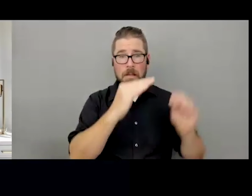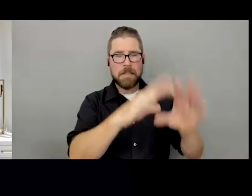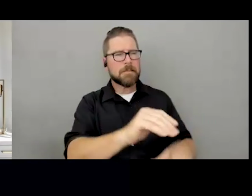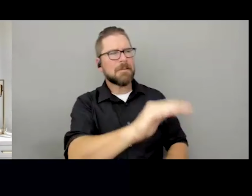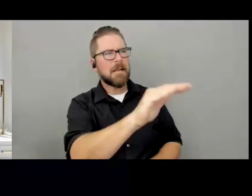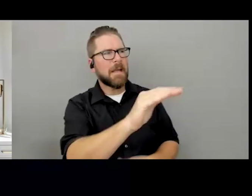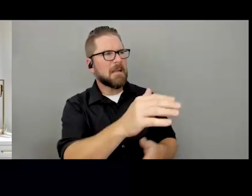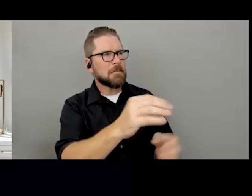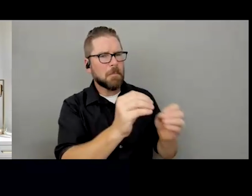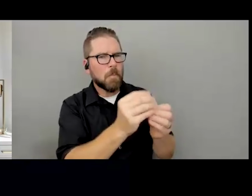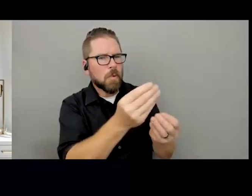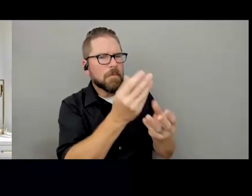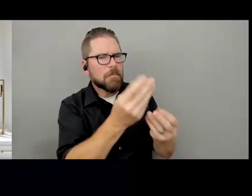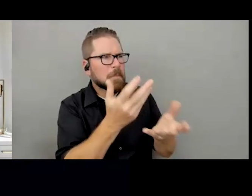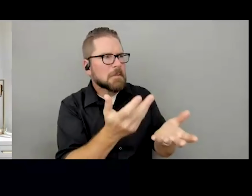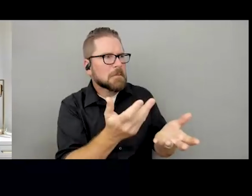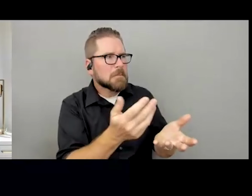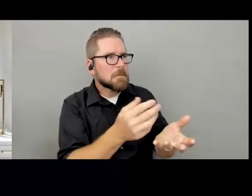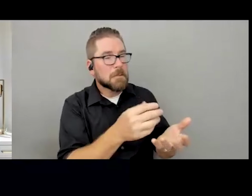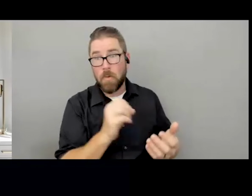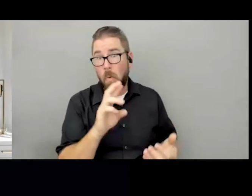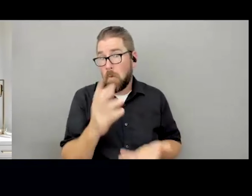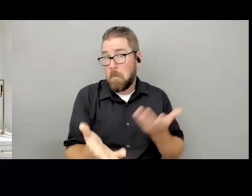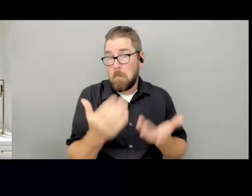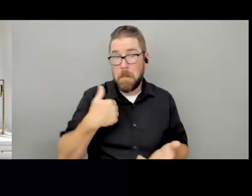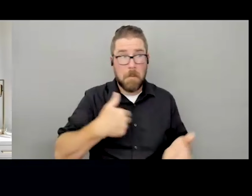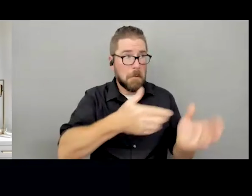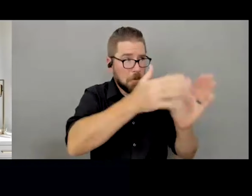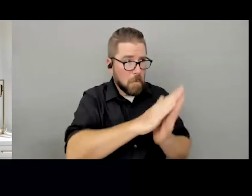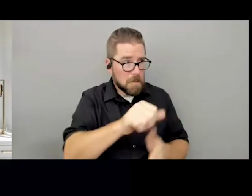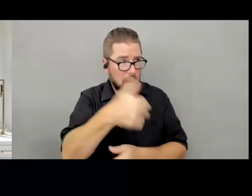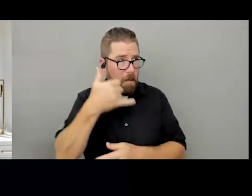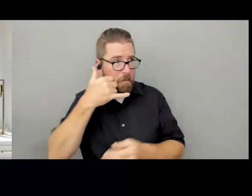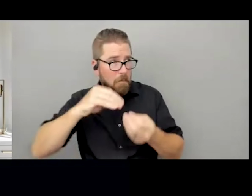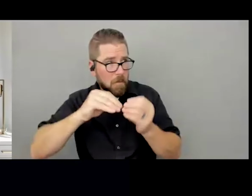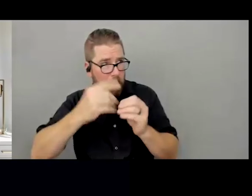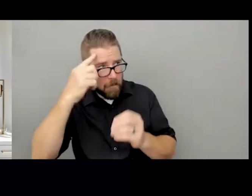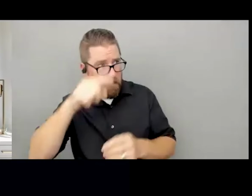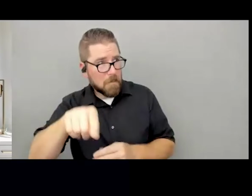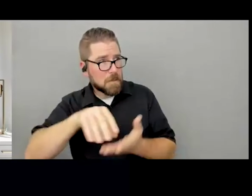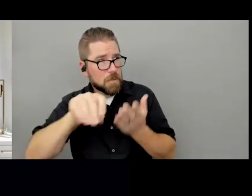do you have another backup number for the student or anything like that? But that can go both ways.